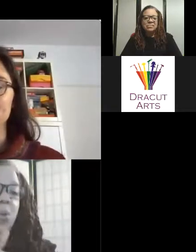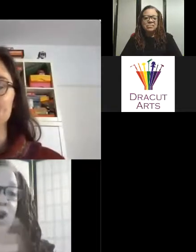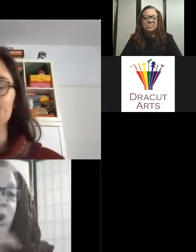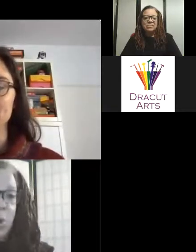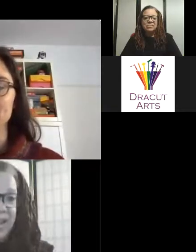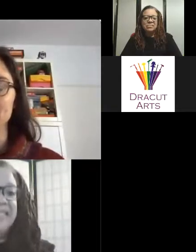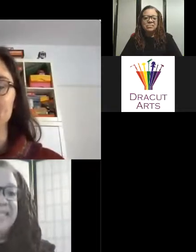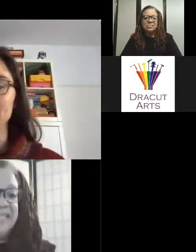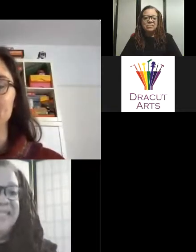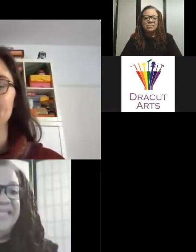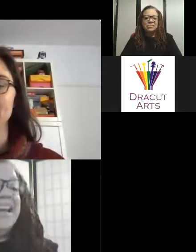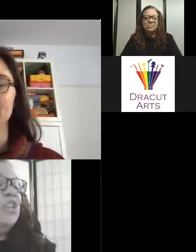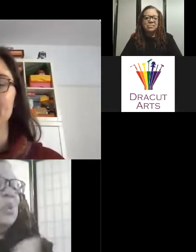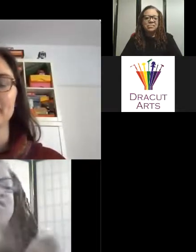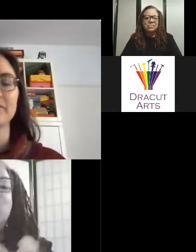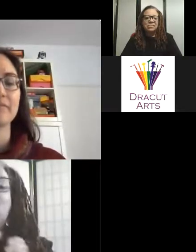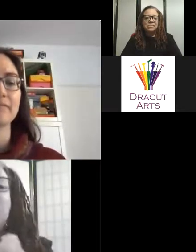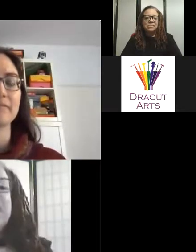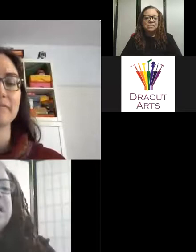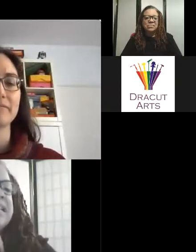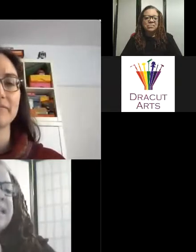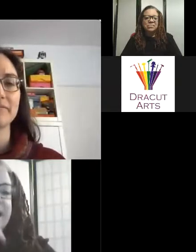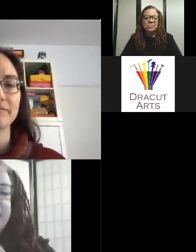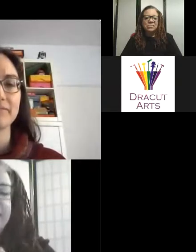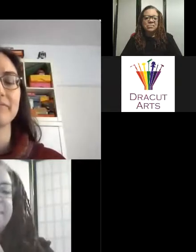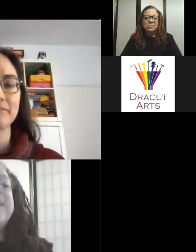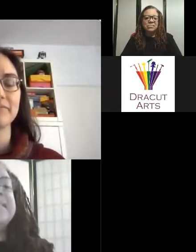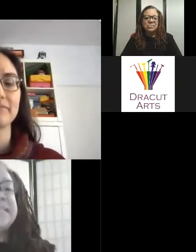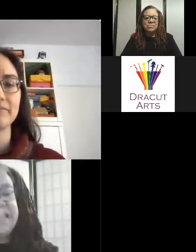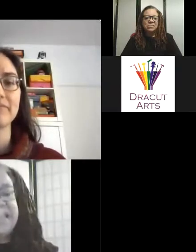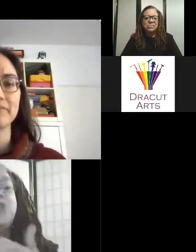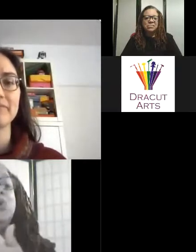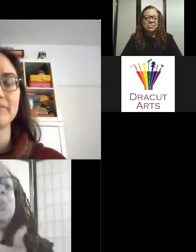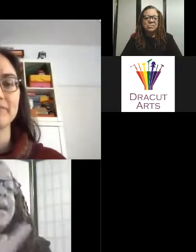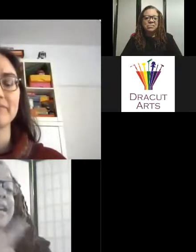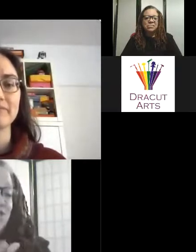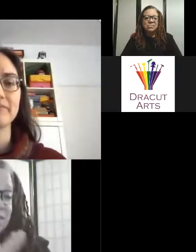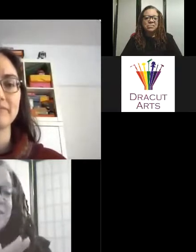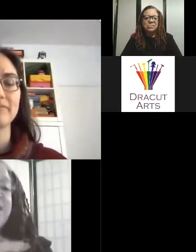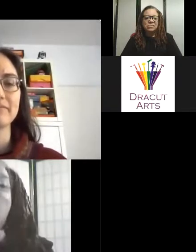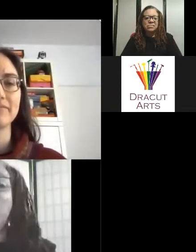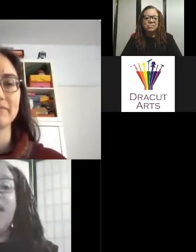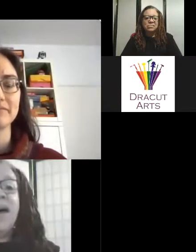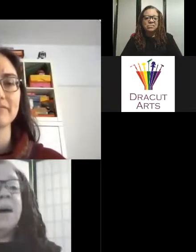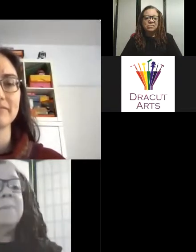and you can join at any level there, and see the advance pages, and get all the uh, all the updates, updates and invites too.